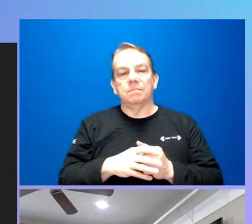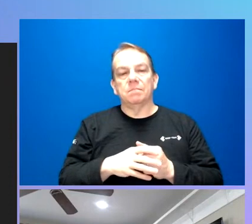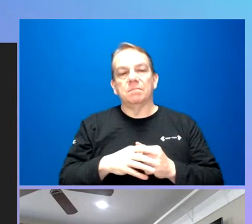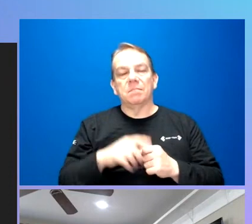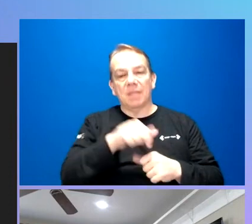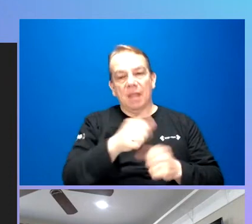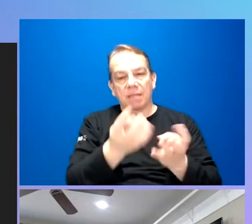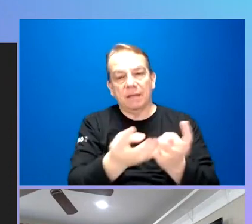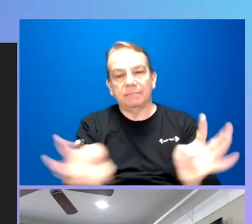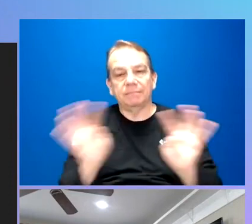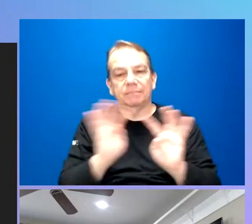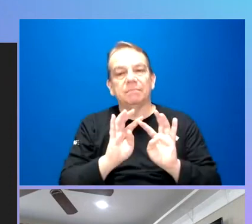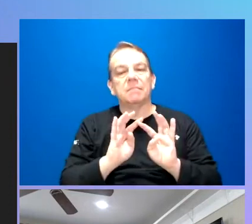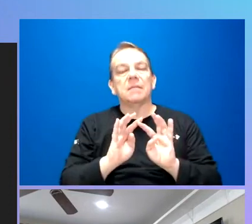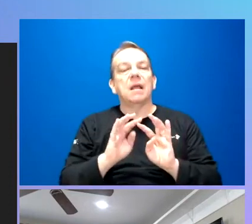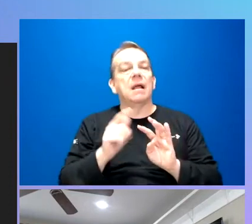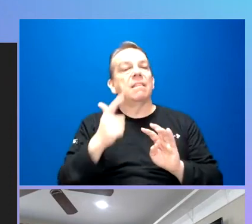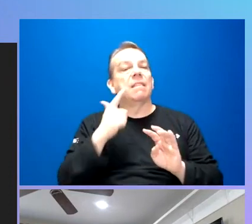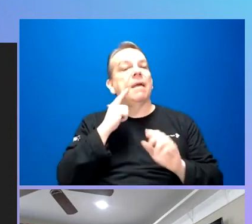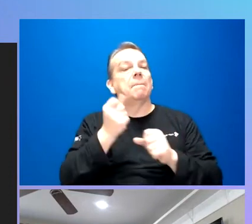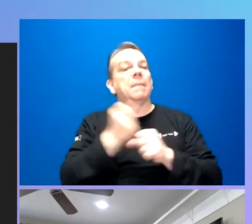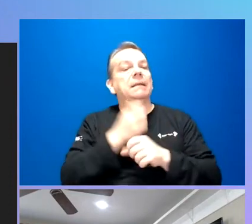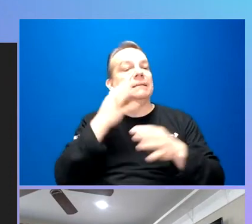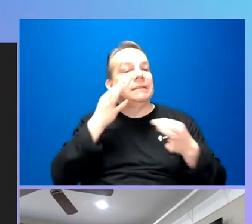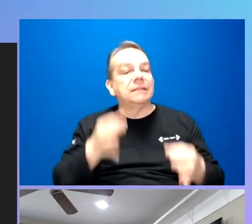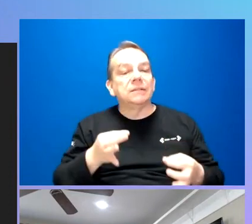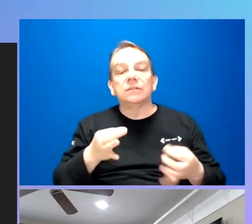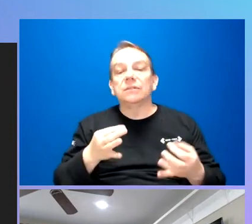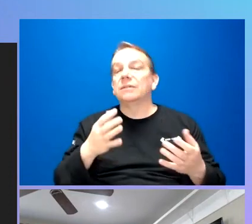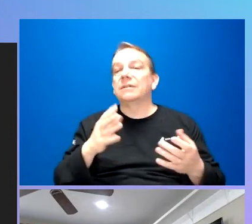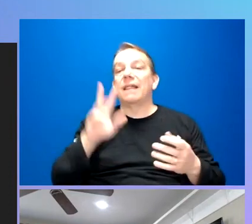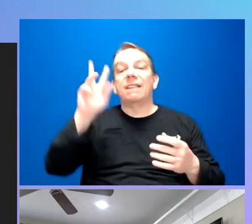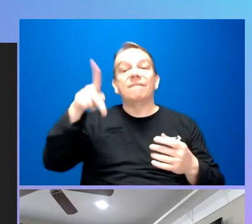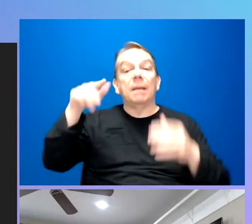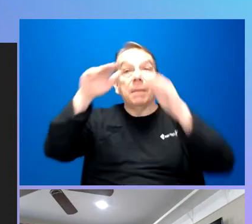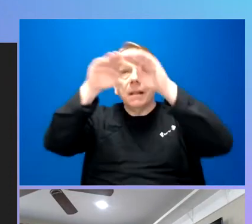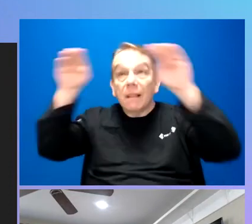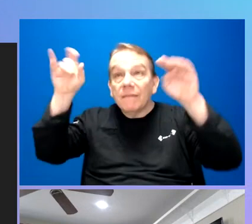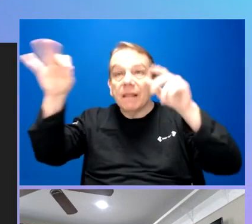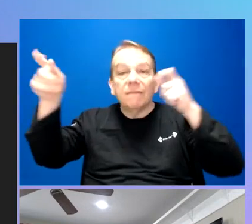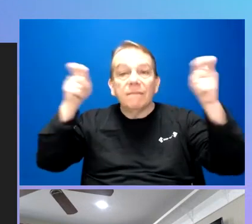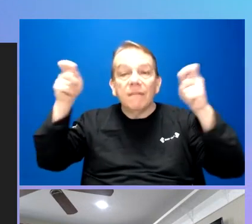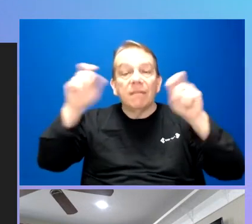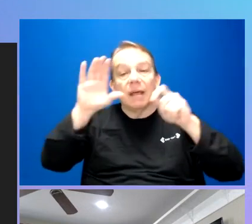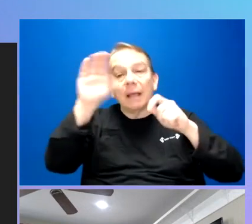going on either at the enterprise level or at the VP level, whatever the level is, they're there to communicate